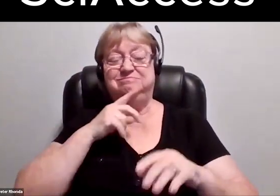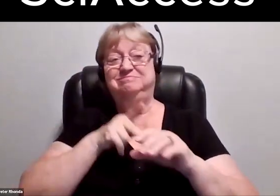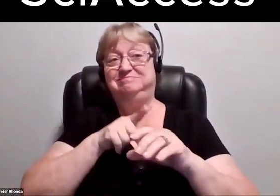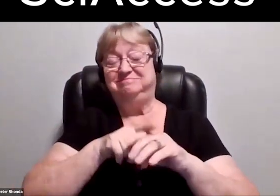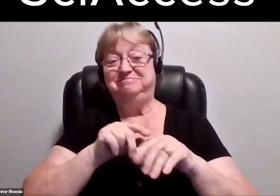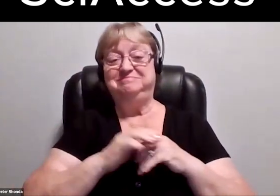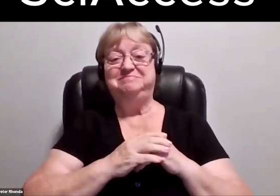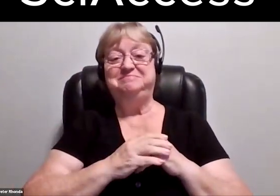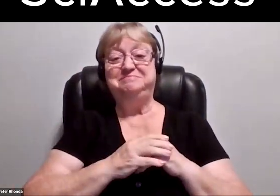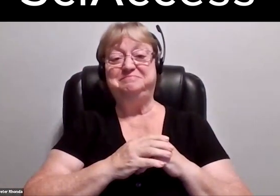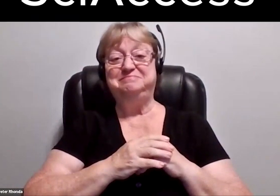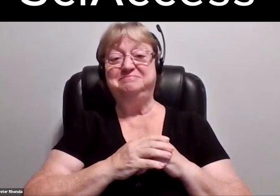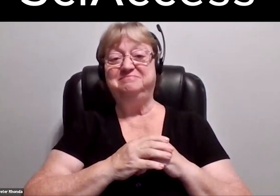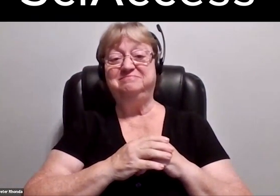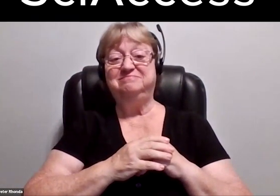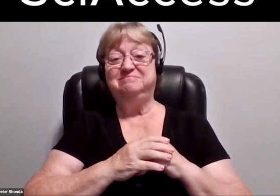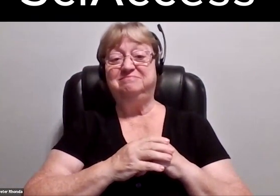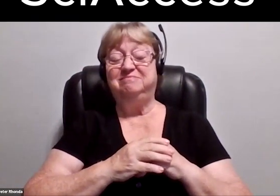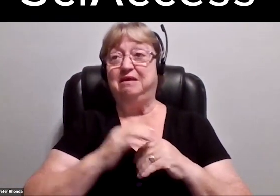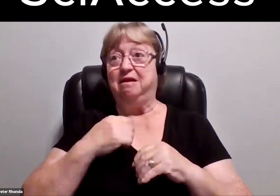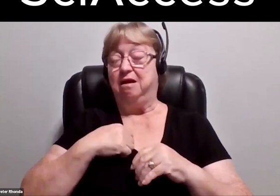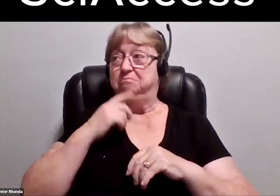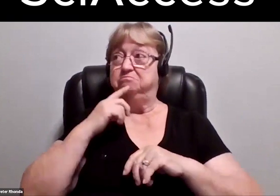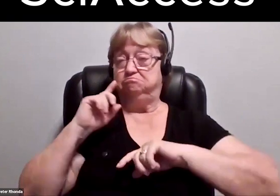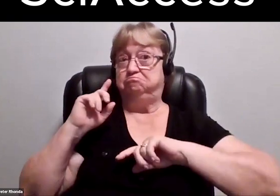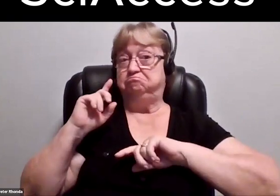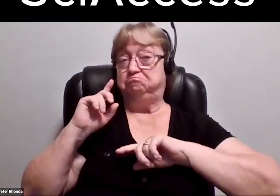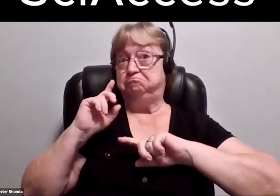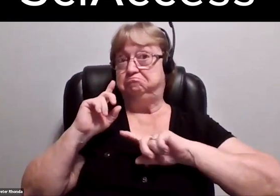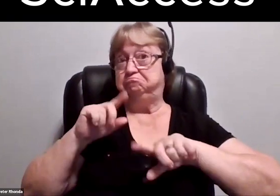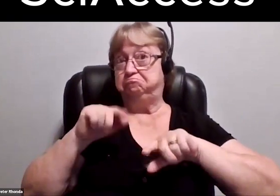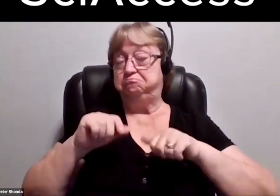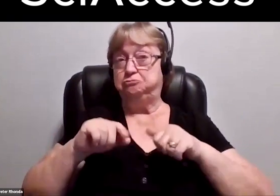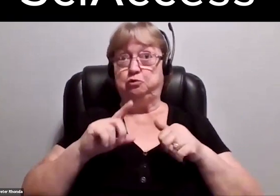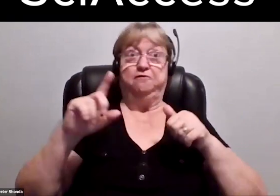It was as a result of attending the first SciAccess